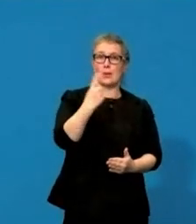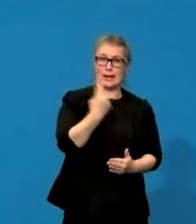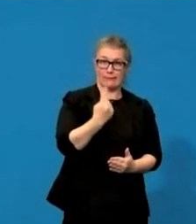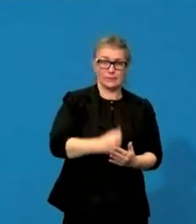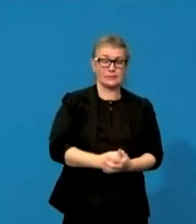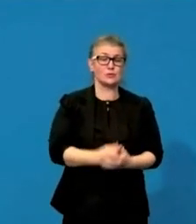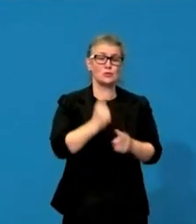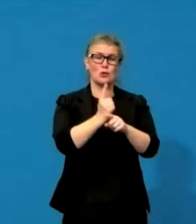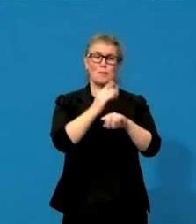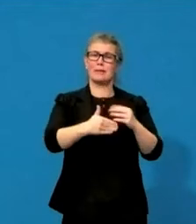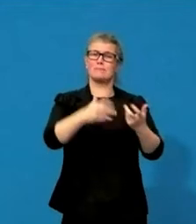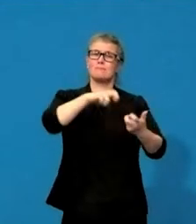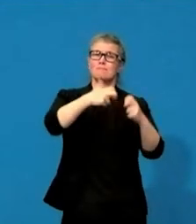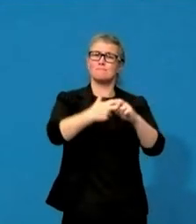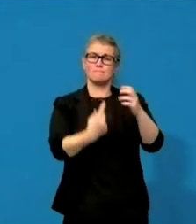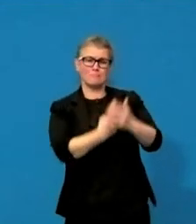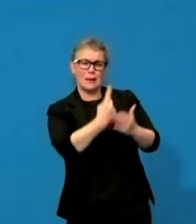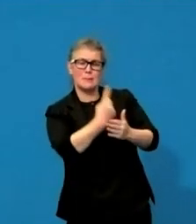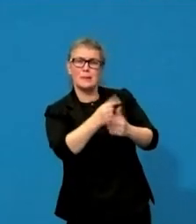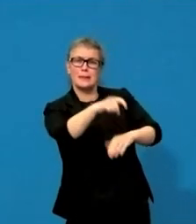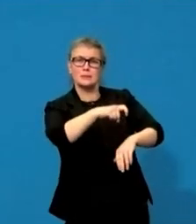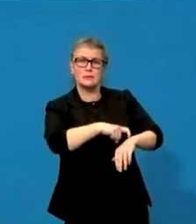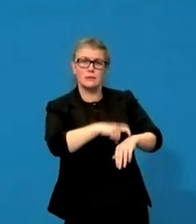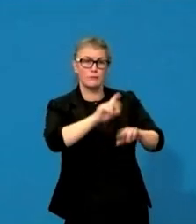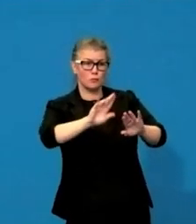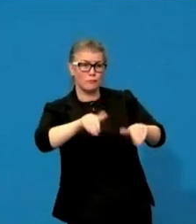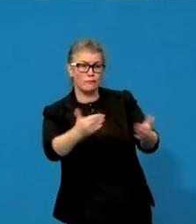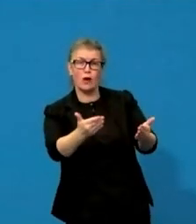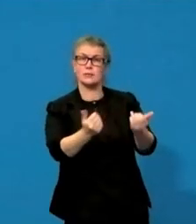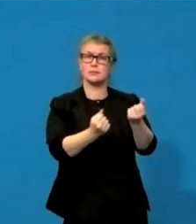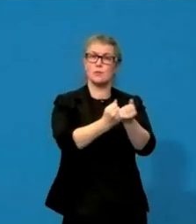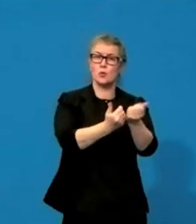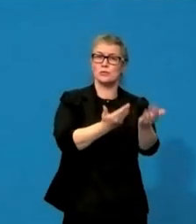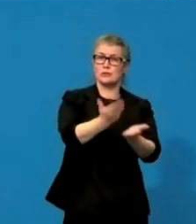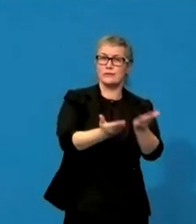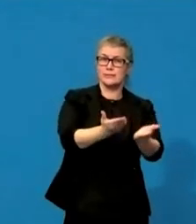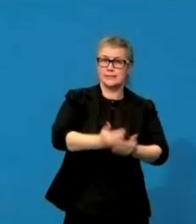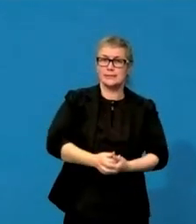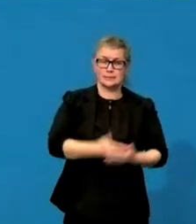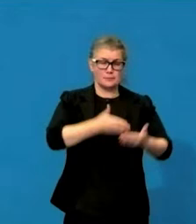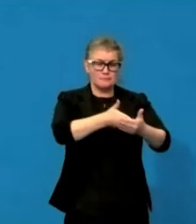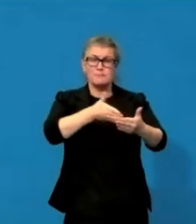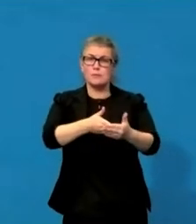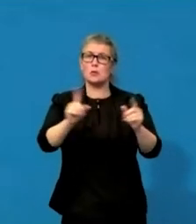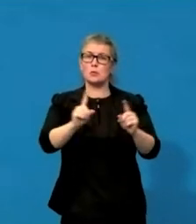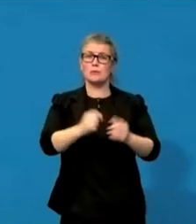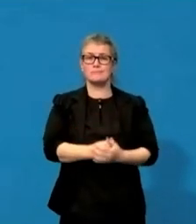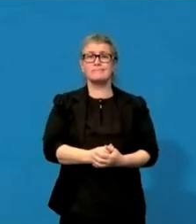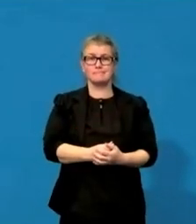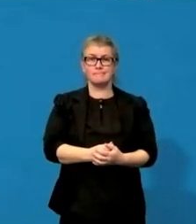existing systems for the provision of disability support services. It predated the NDIS by some years.